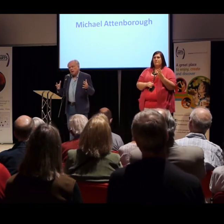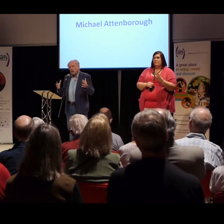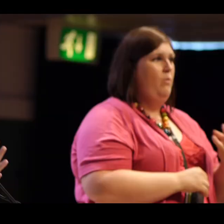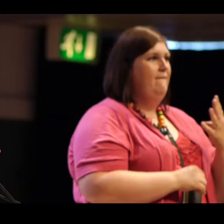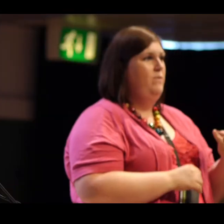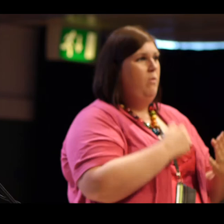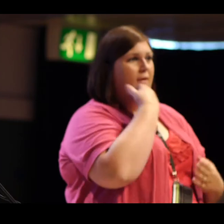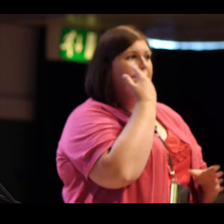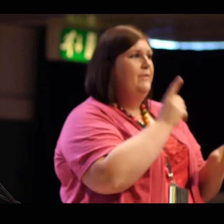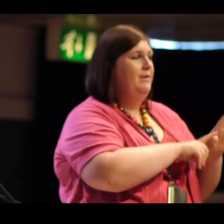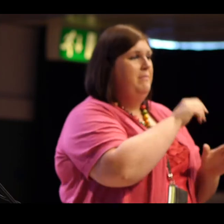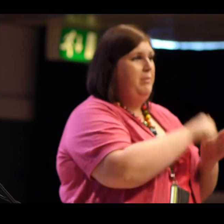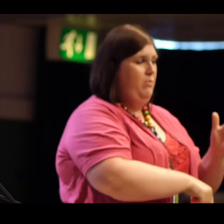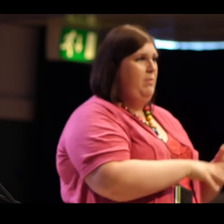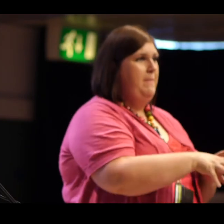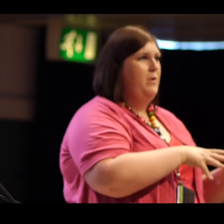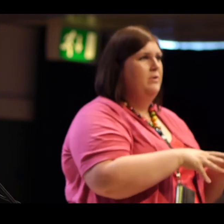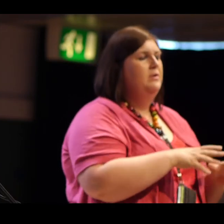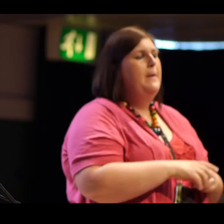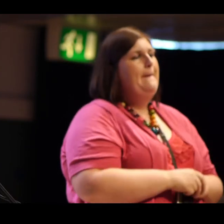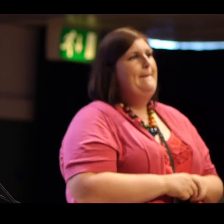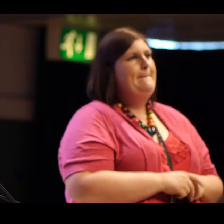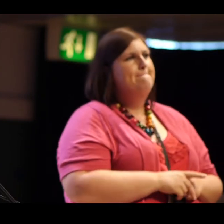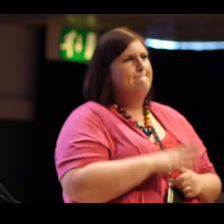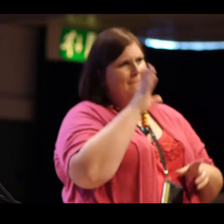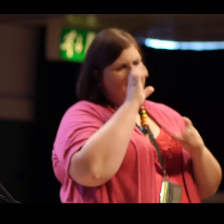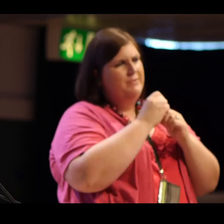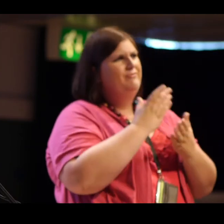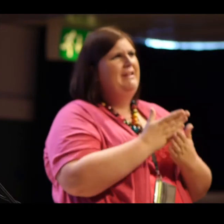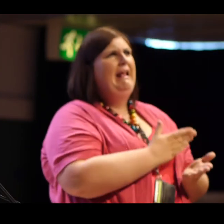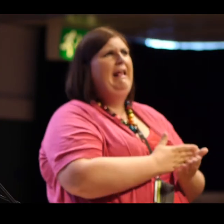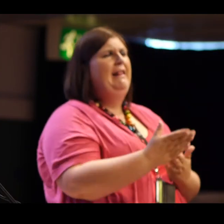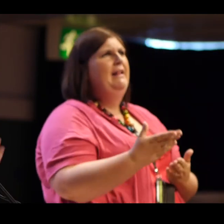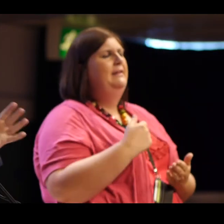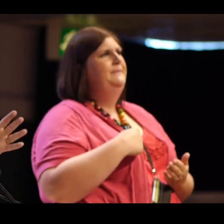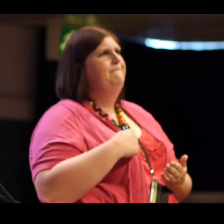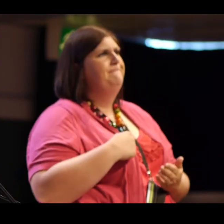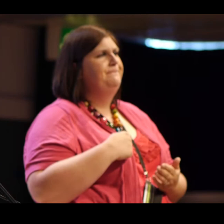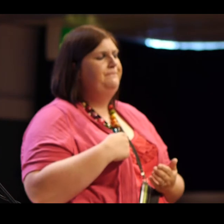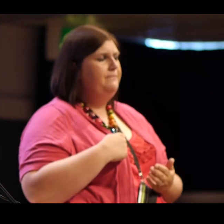And I remember so clearly, I was the eldest of my siblings,